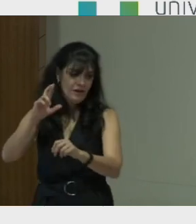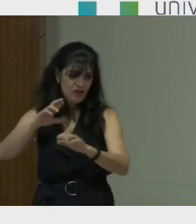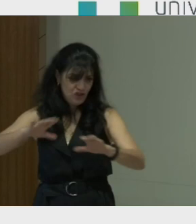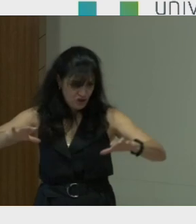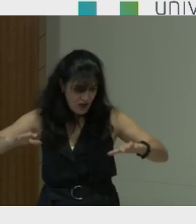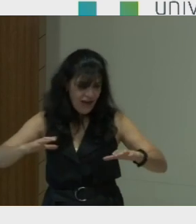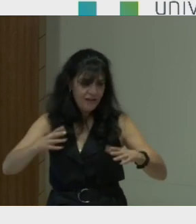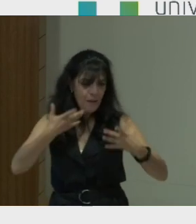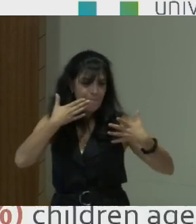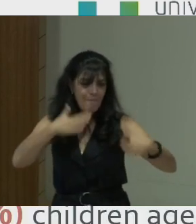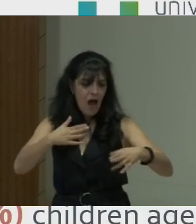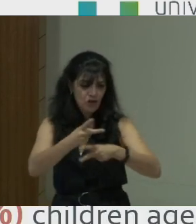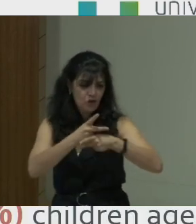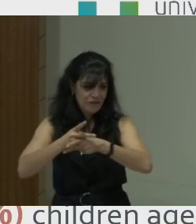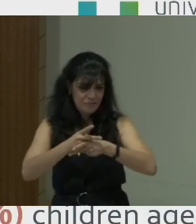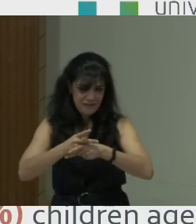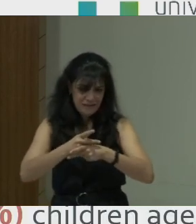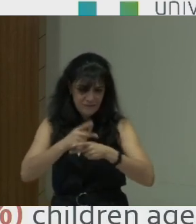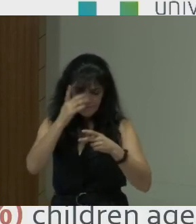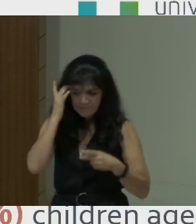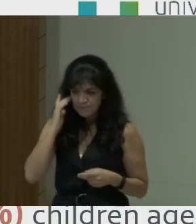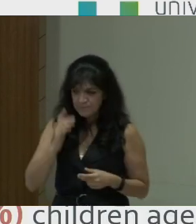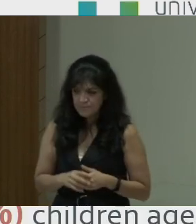So that's, I think, an issue.